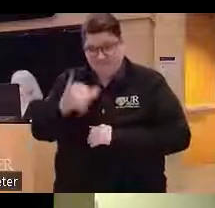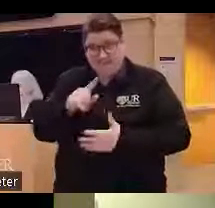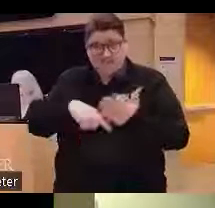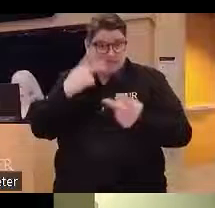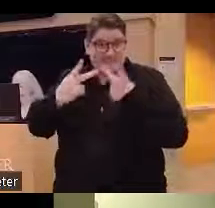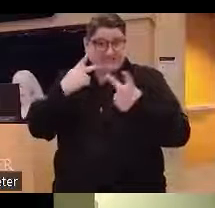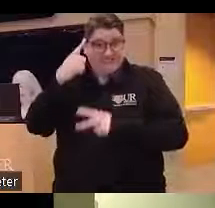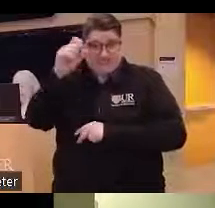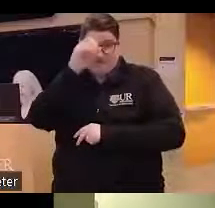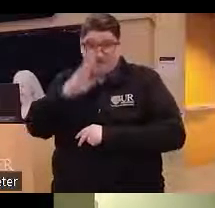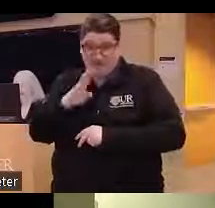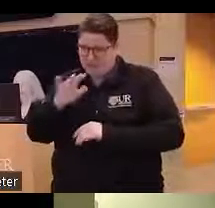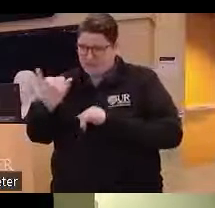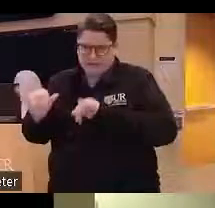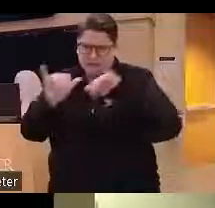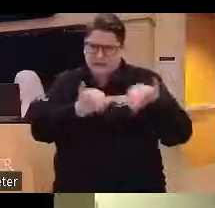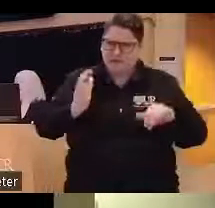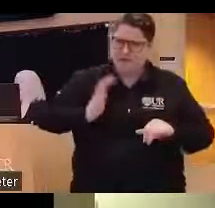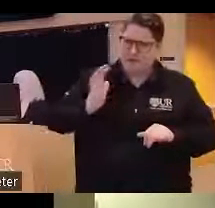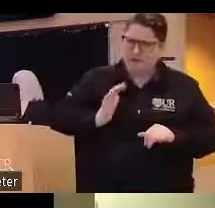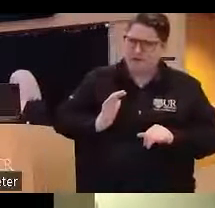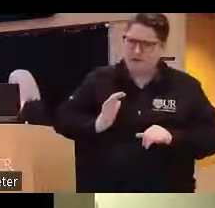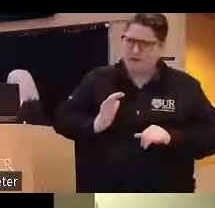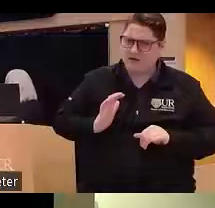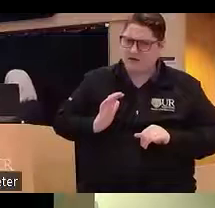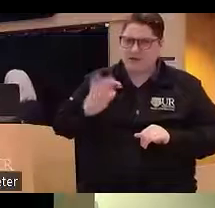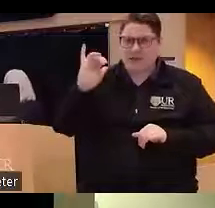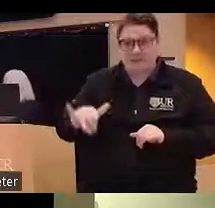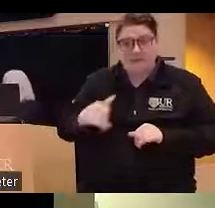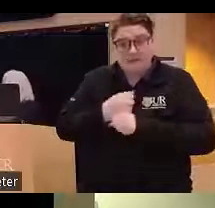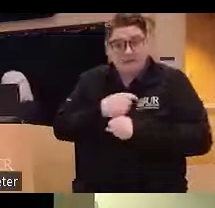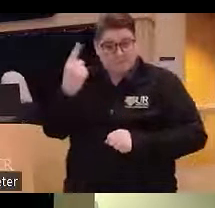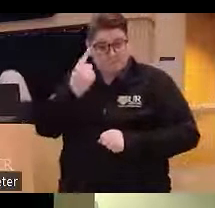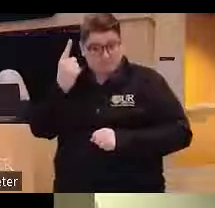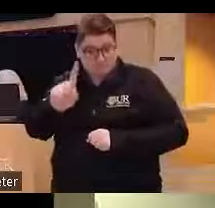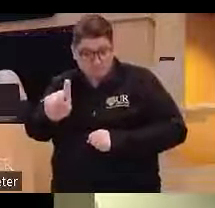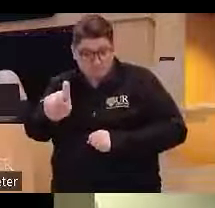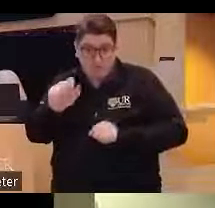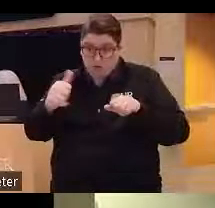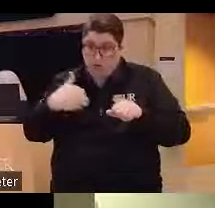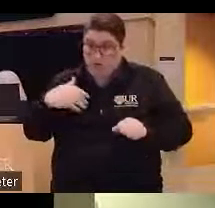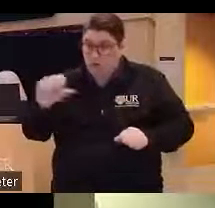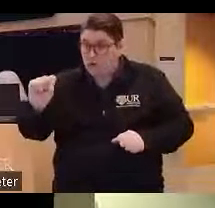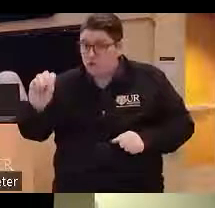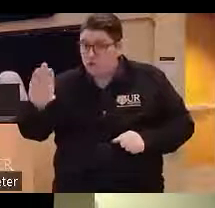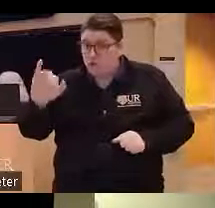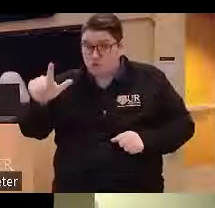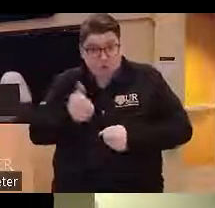in the past that gave raise to the idea that there could be social causation um that idea